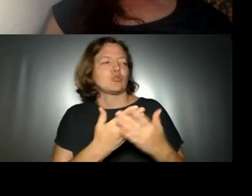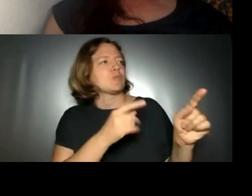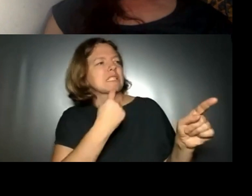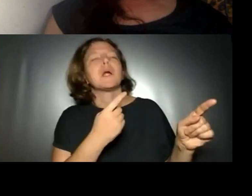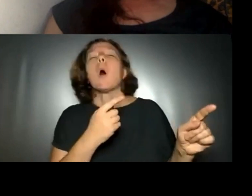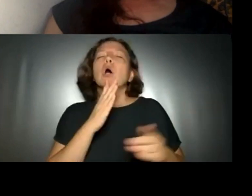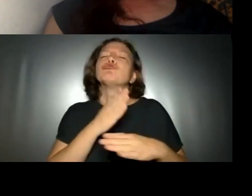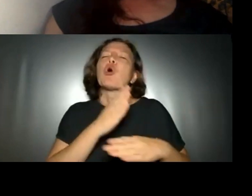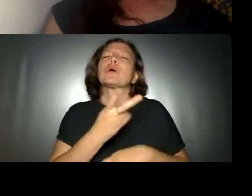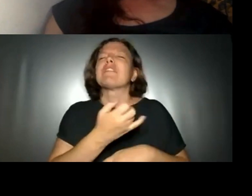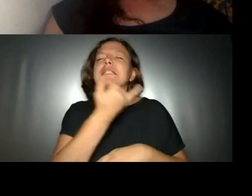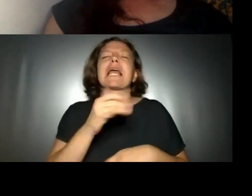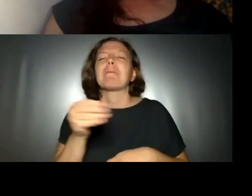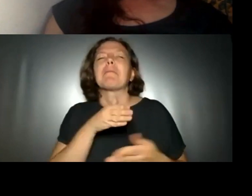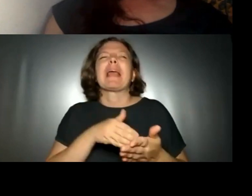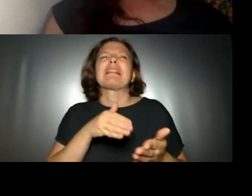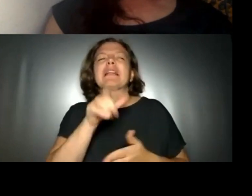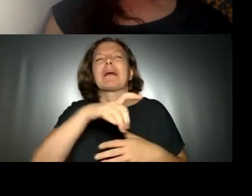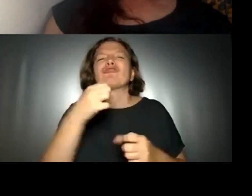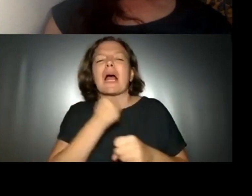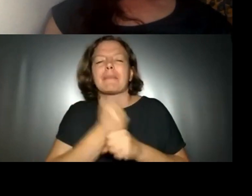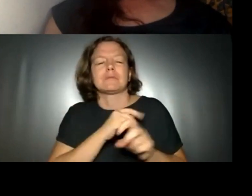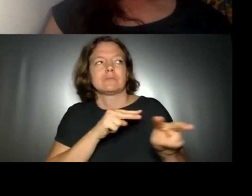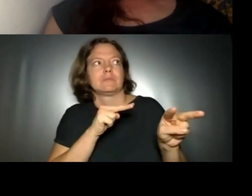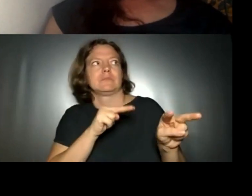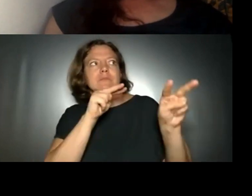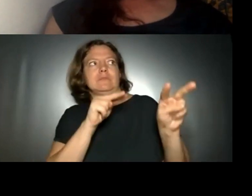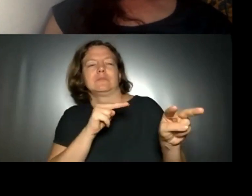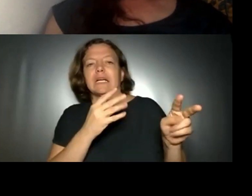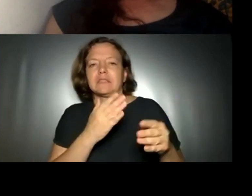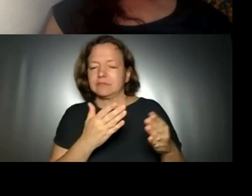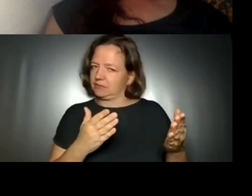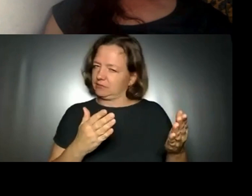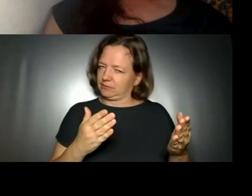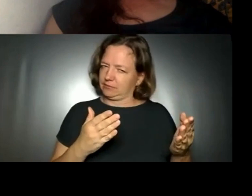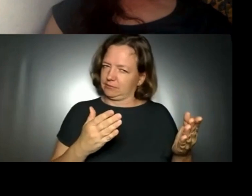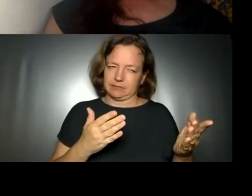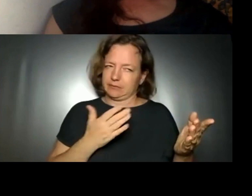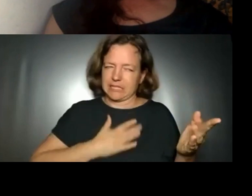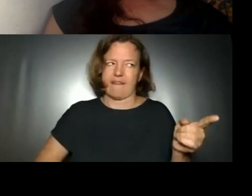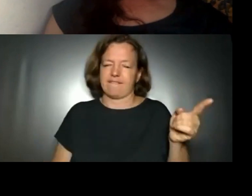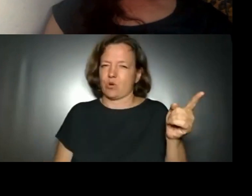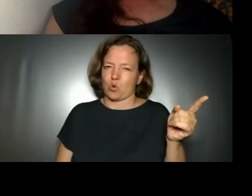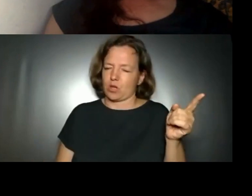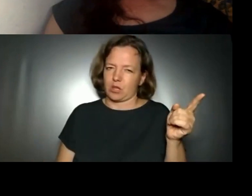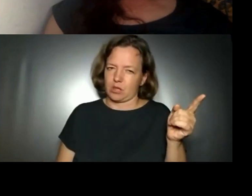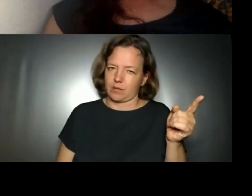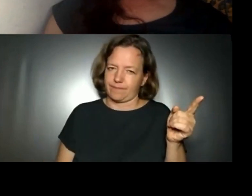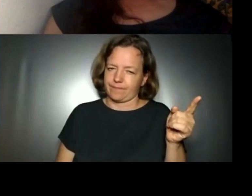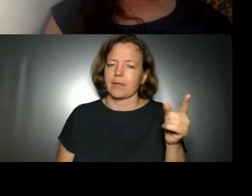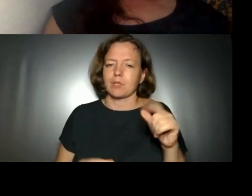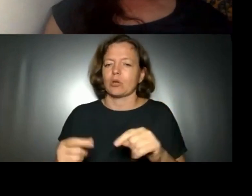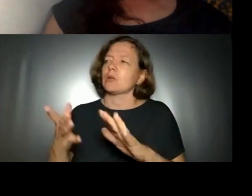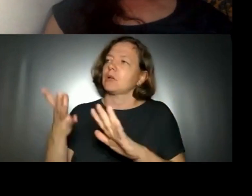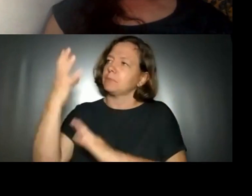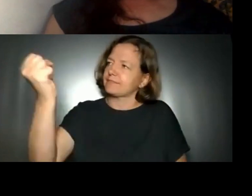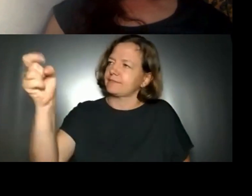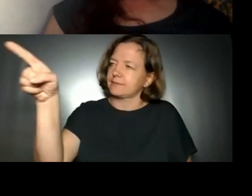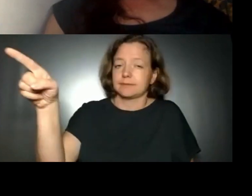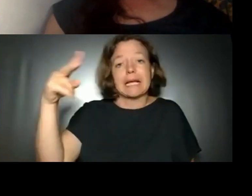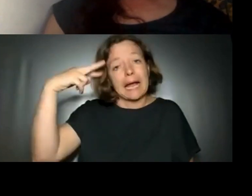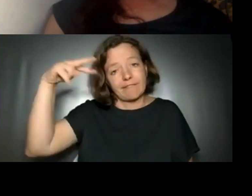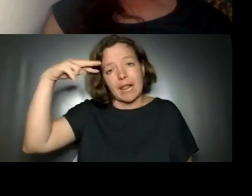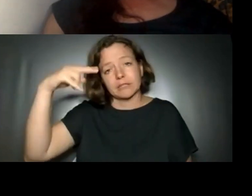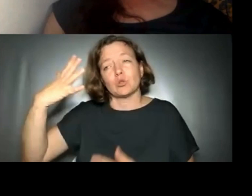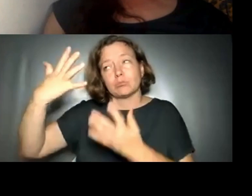So, yeah, just get into that reflection process. That can be difficult for you when you have these privileges.